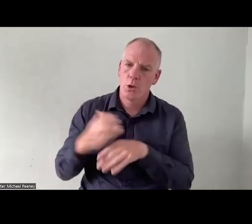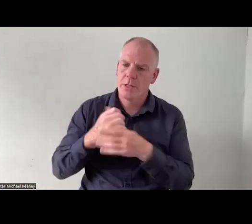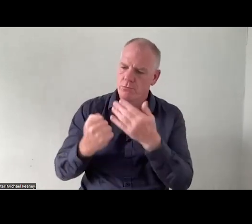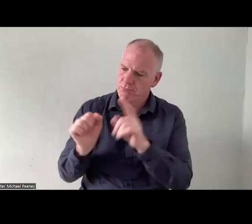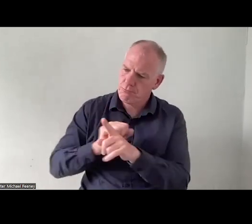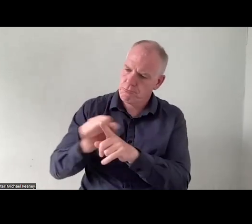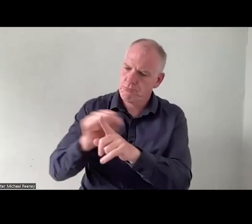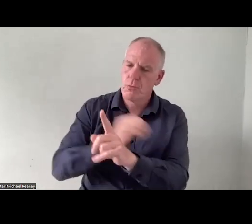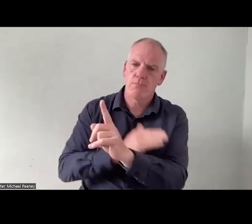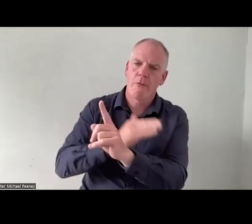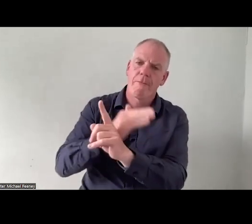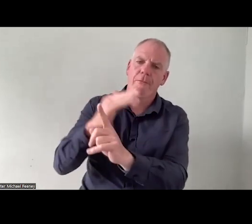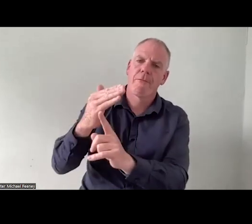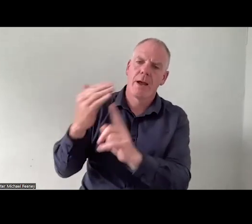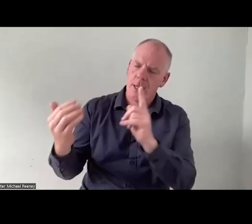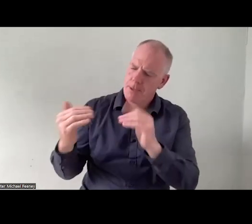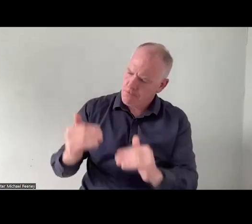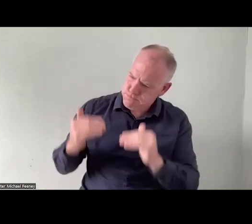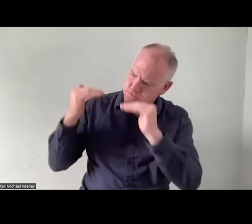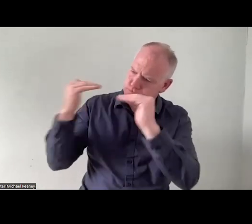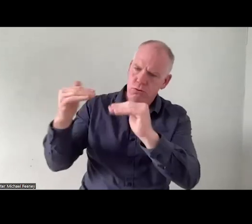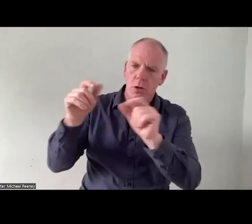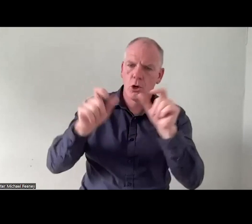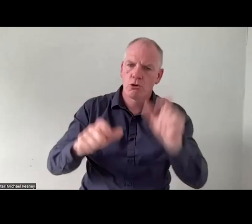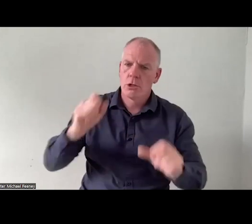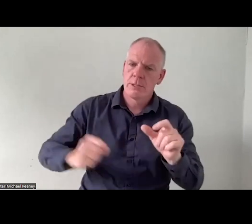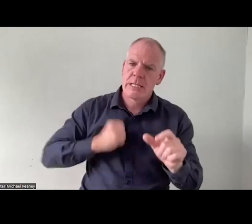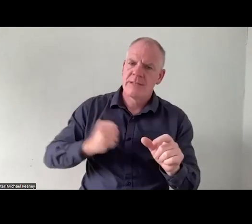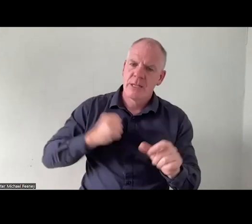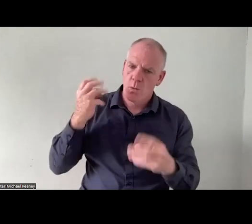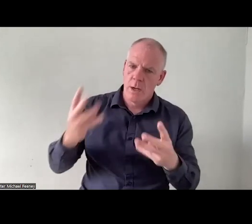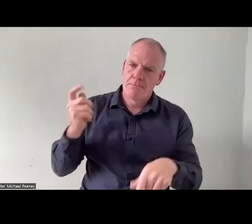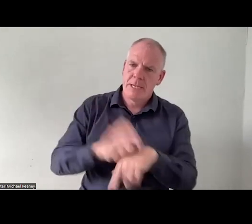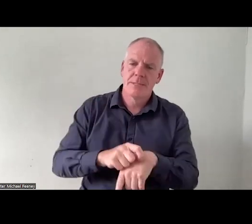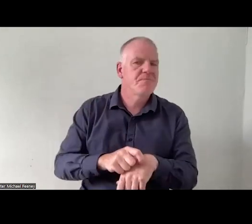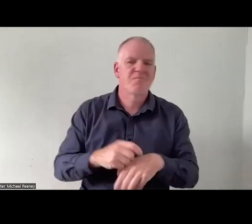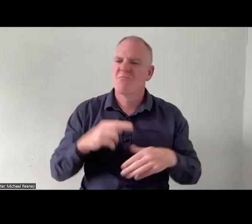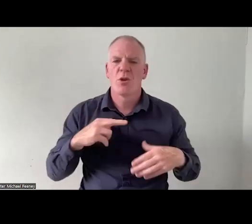to ensure that we achieve the highest level of customer satisfaction and do not rest on our laurels.